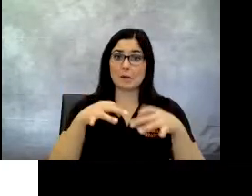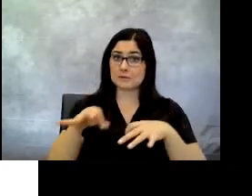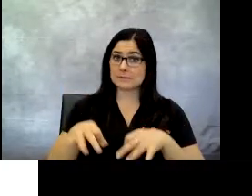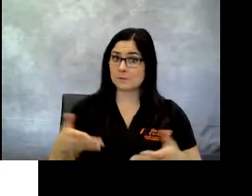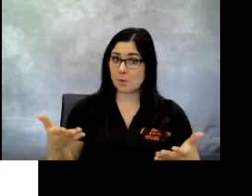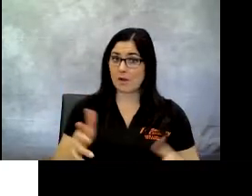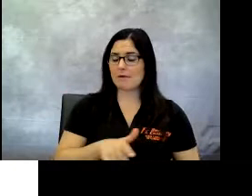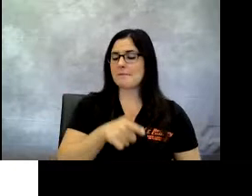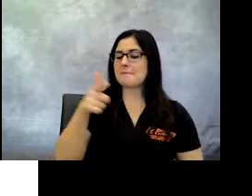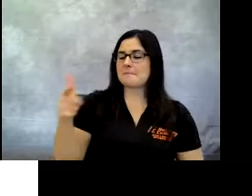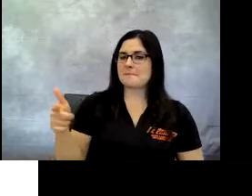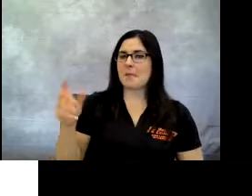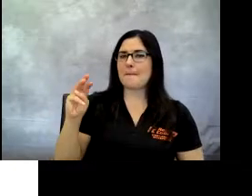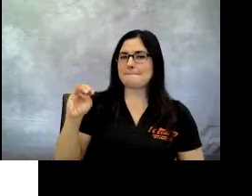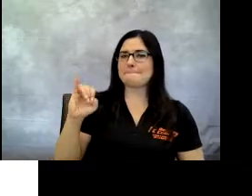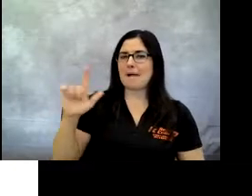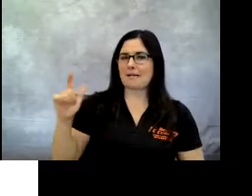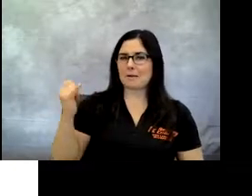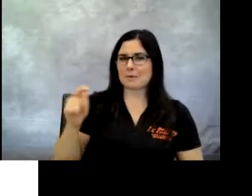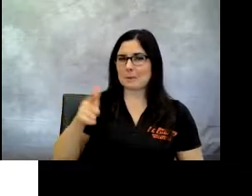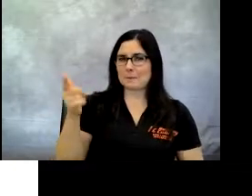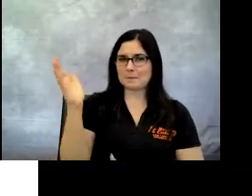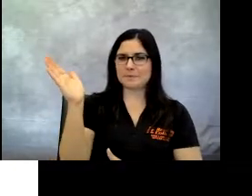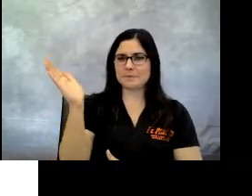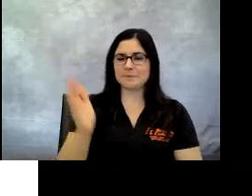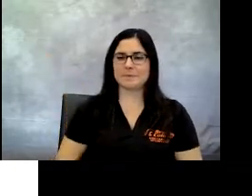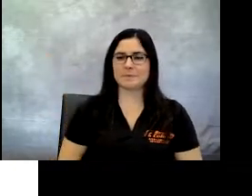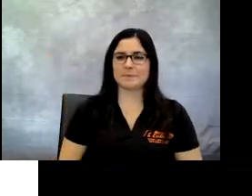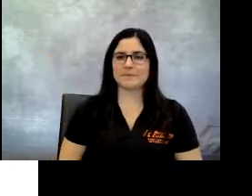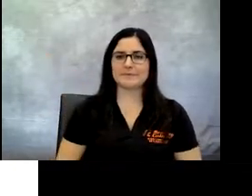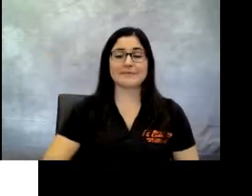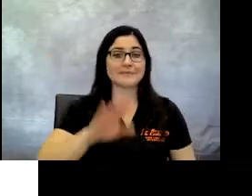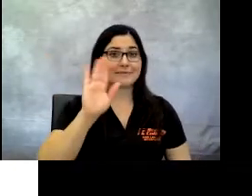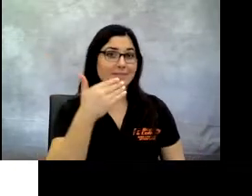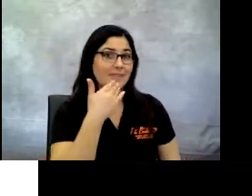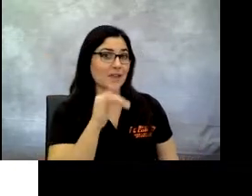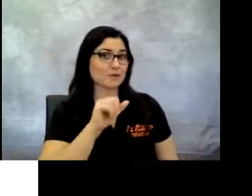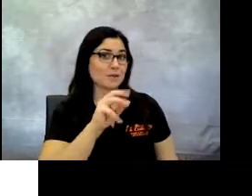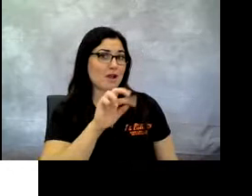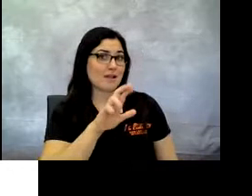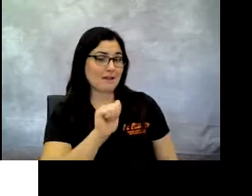to Michael. All right. Thank you, Jamareea Well, here.